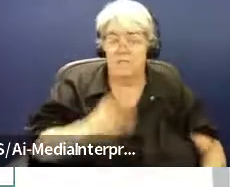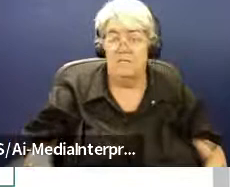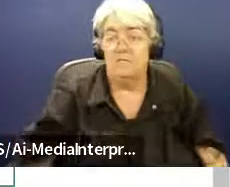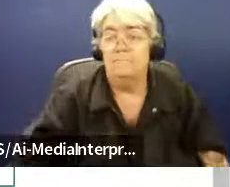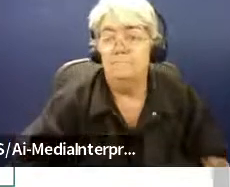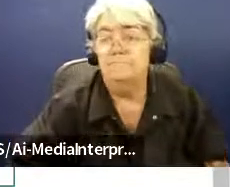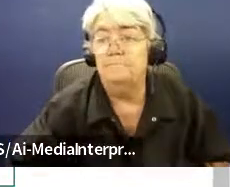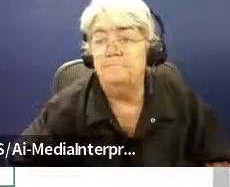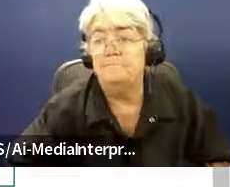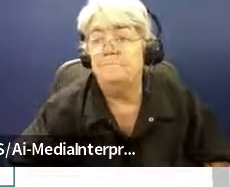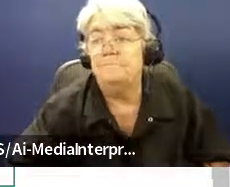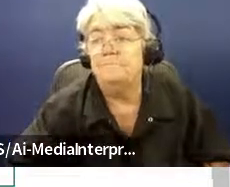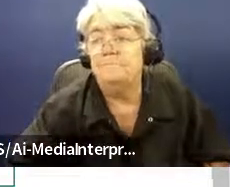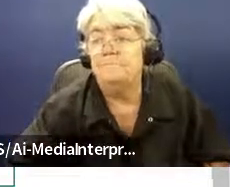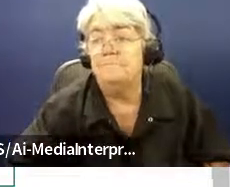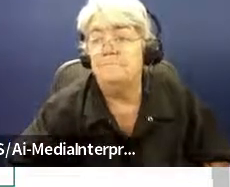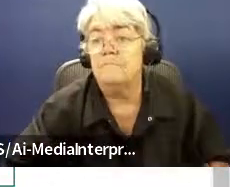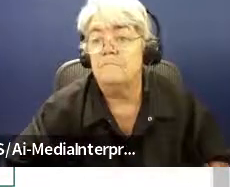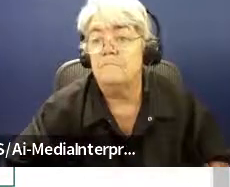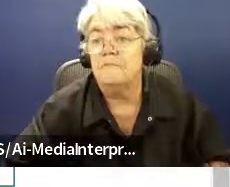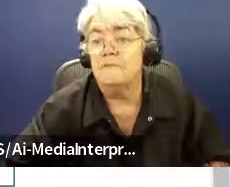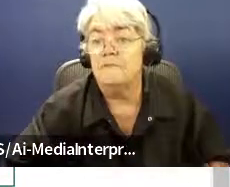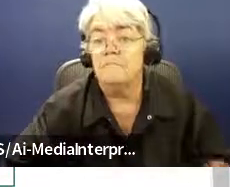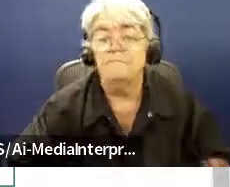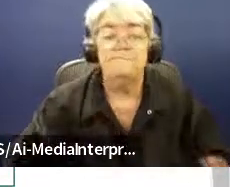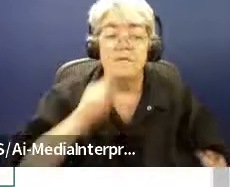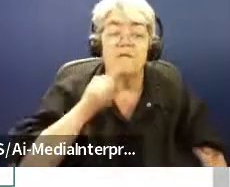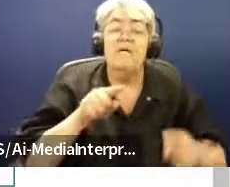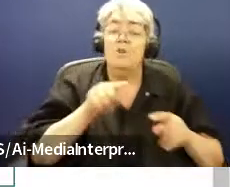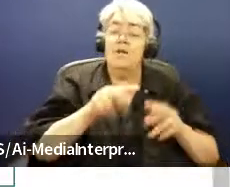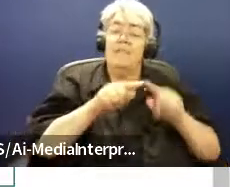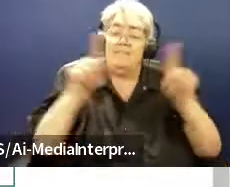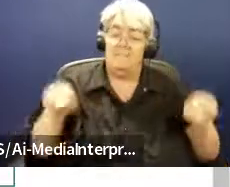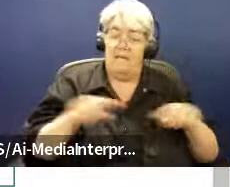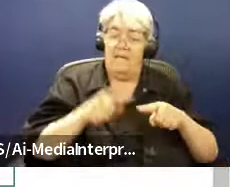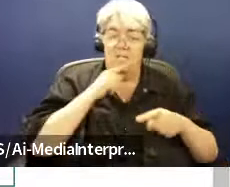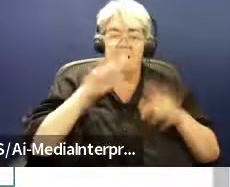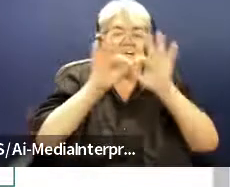Which is a good segue to the next thing that I thought might be useful to demonstrate,